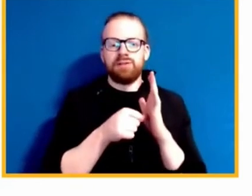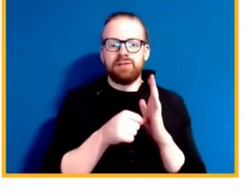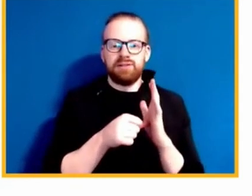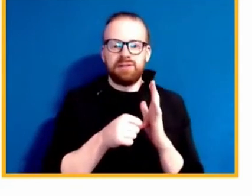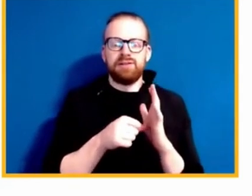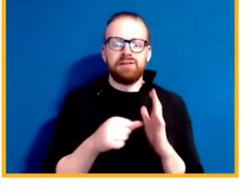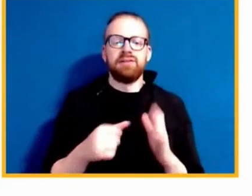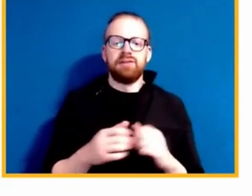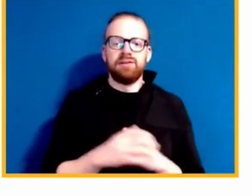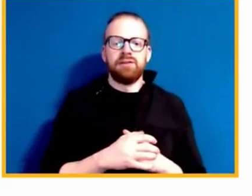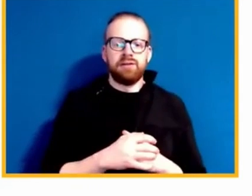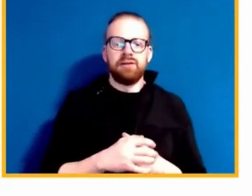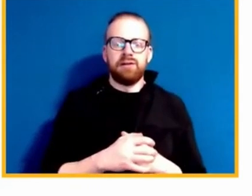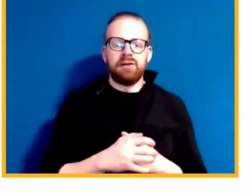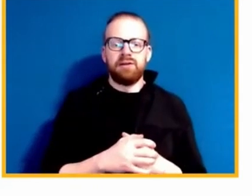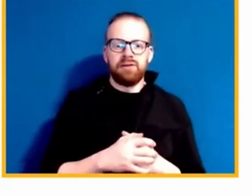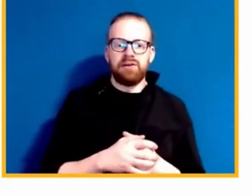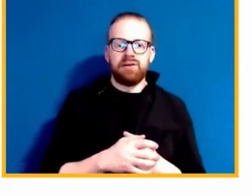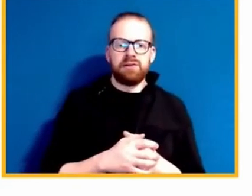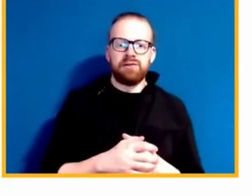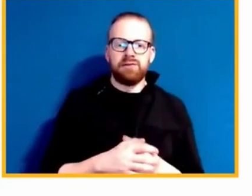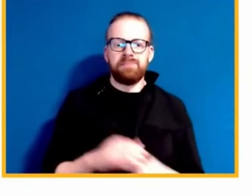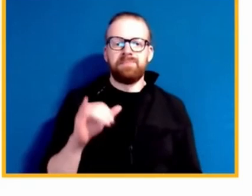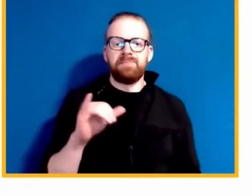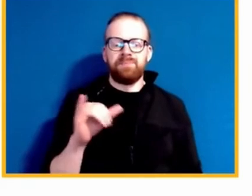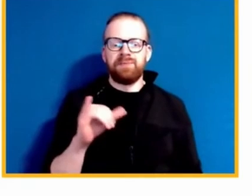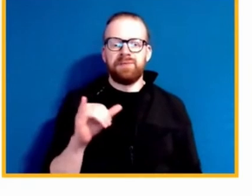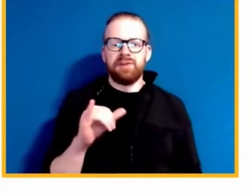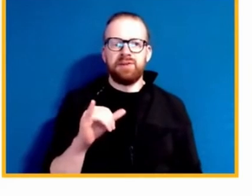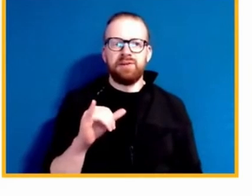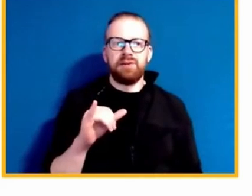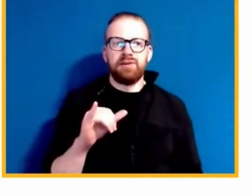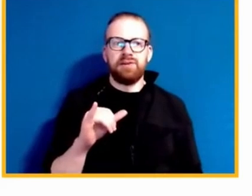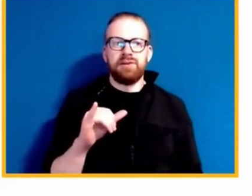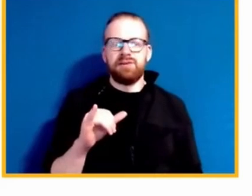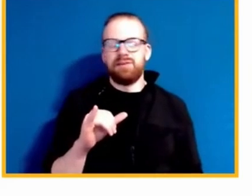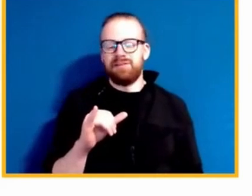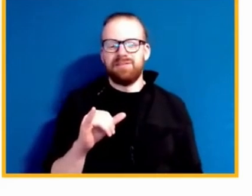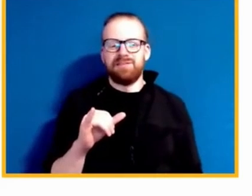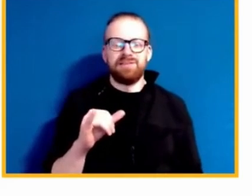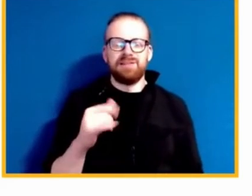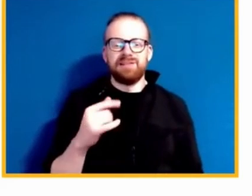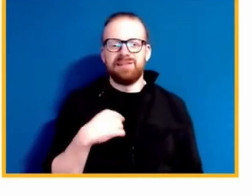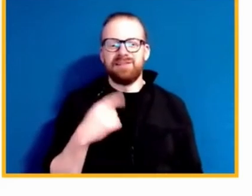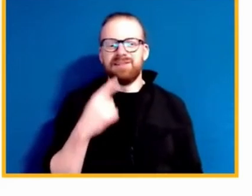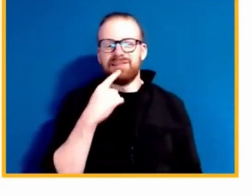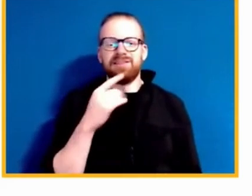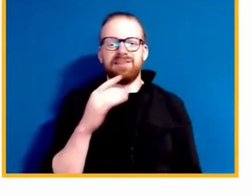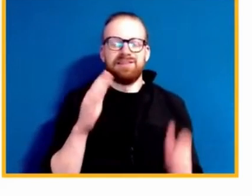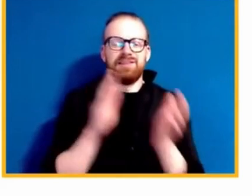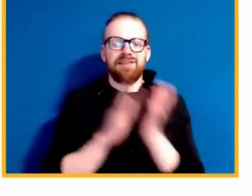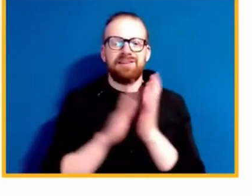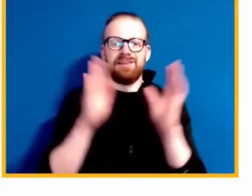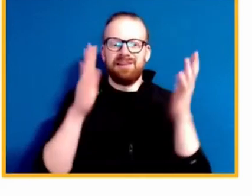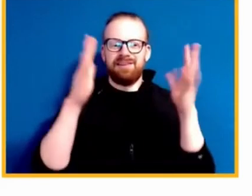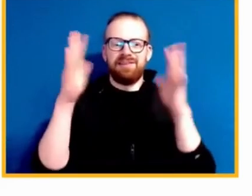very very unique music selection and the high energy moves that we just saw. So, give it up for Matsuri, everybody!